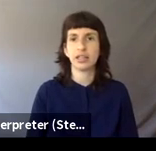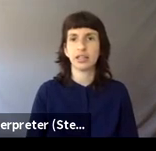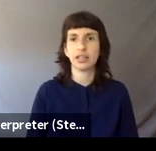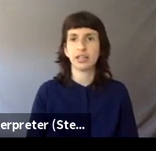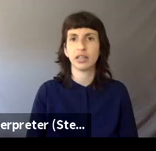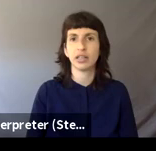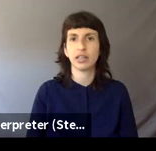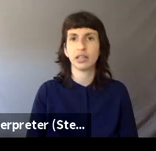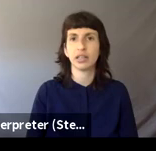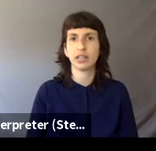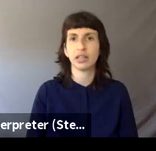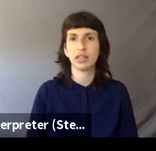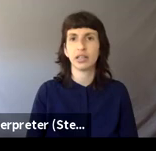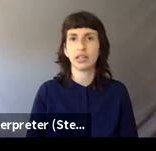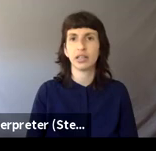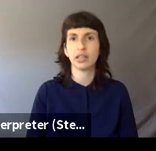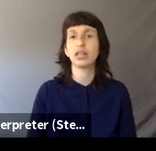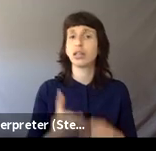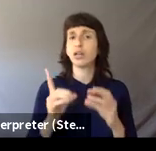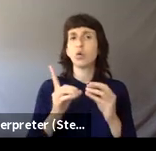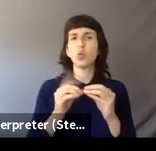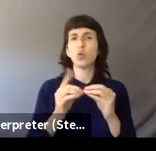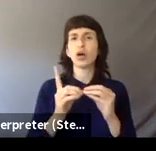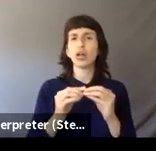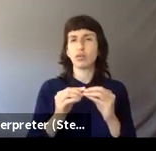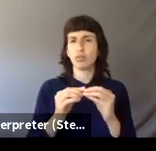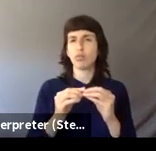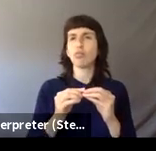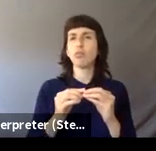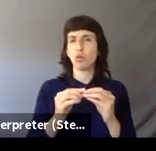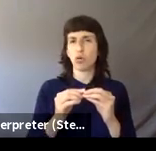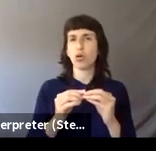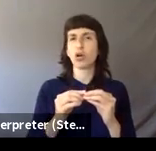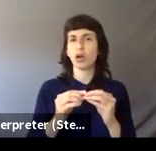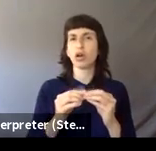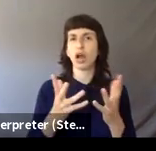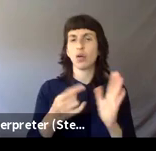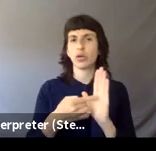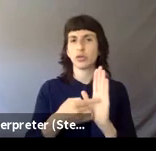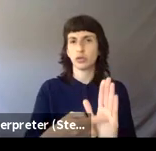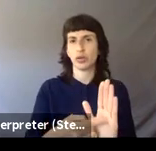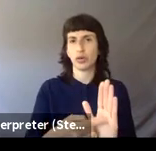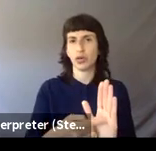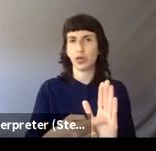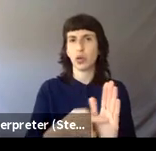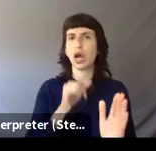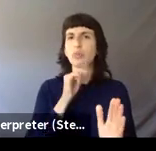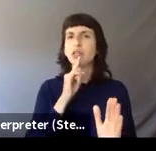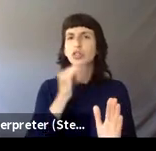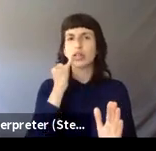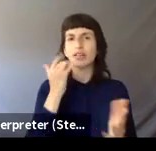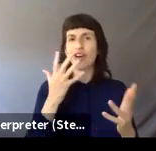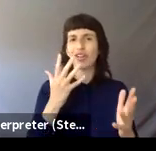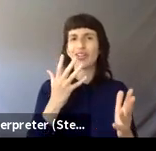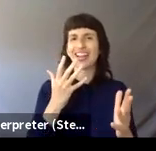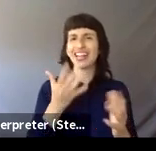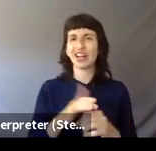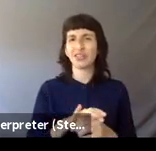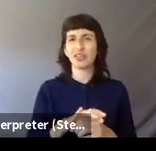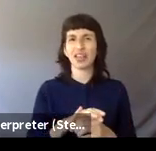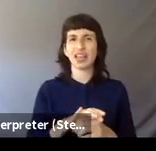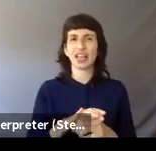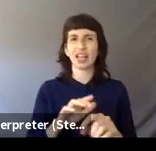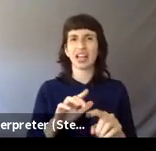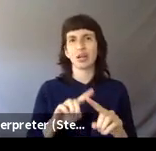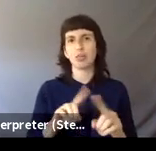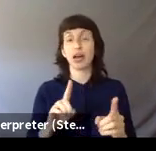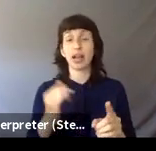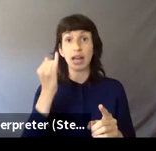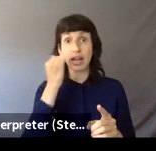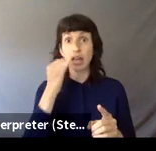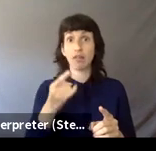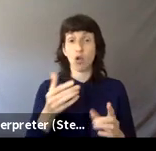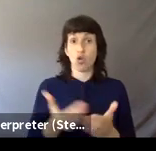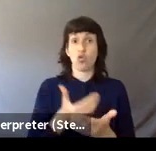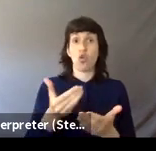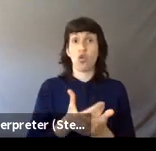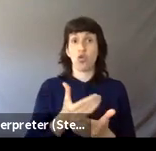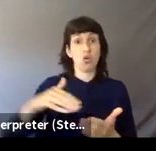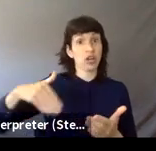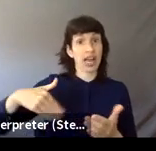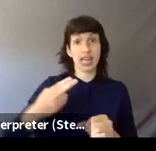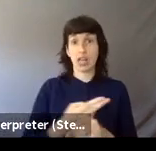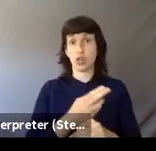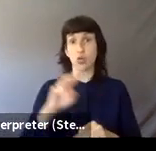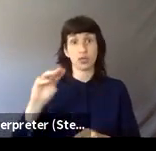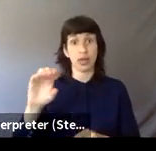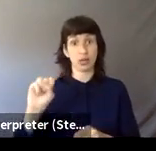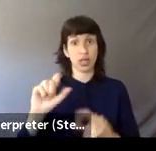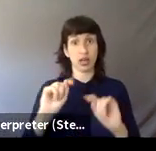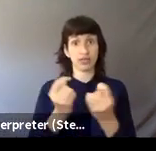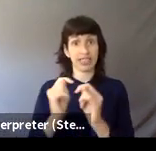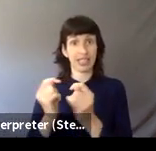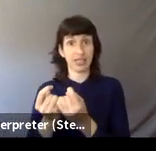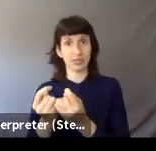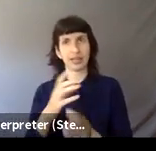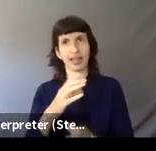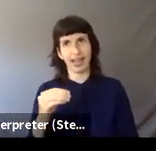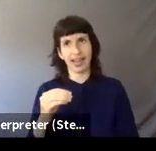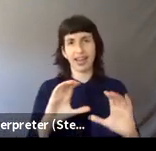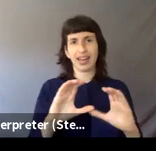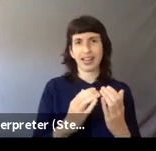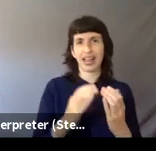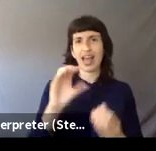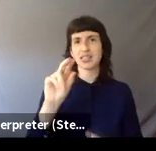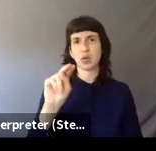it.